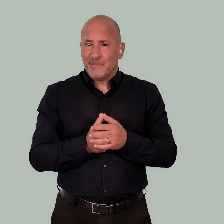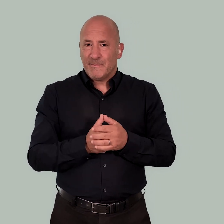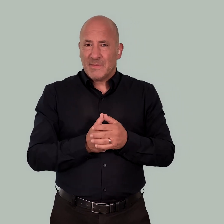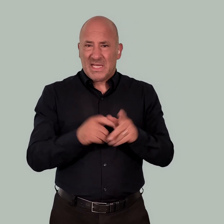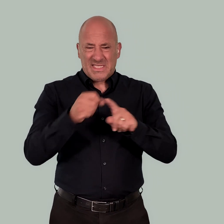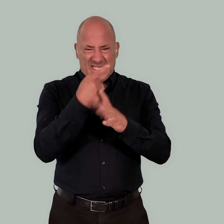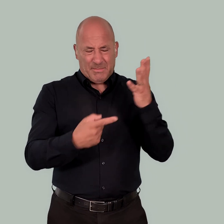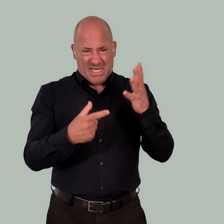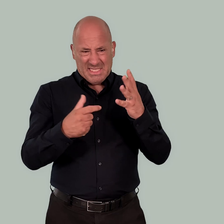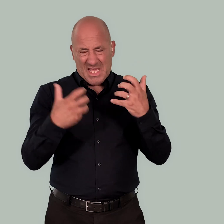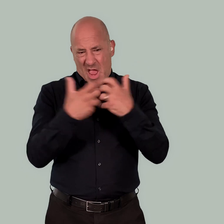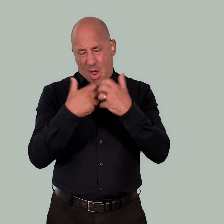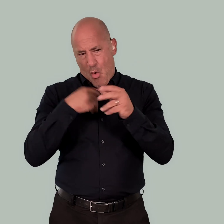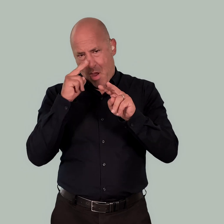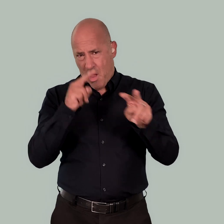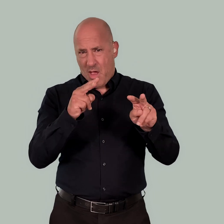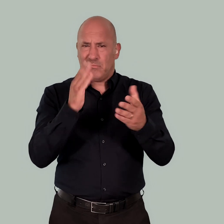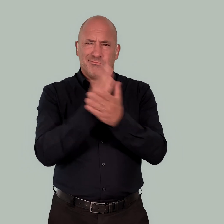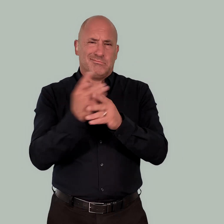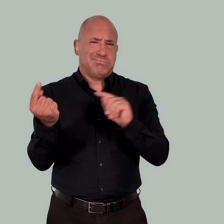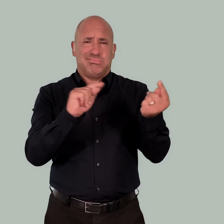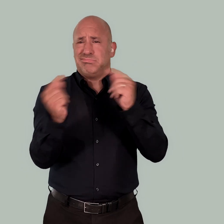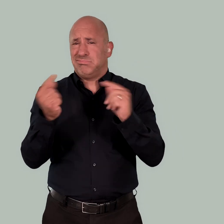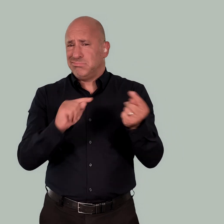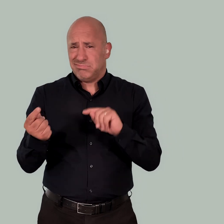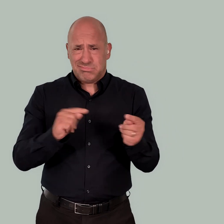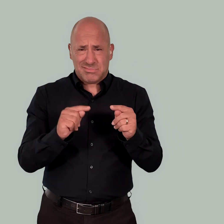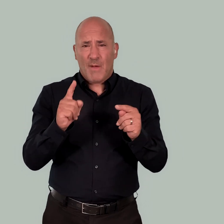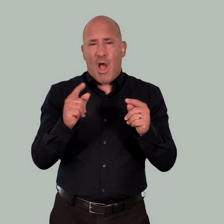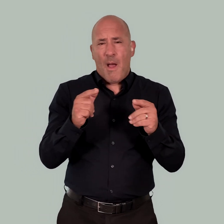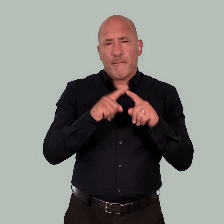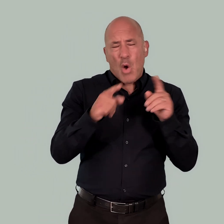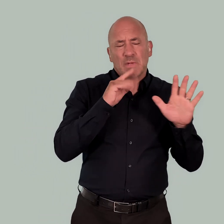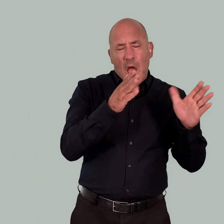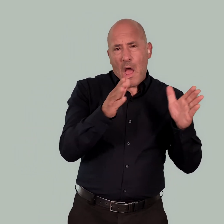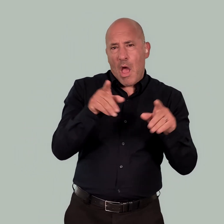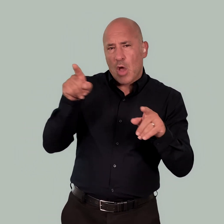How disability should be conceived is a subject of debate,